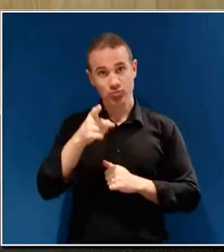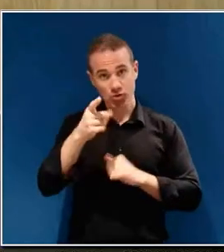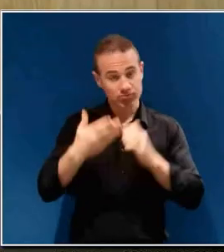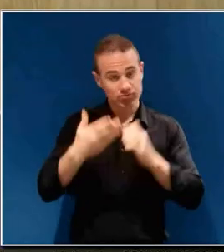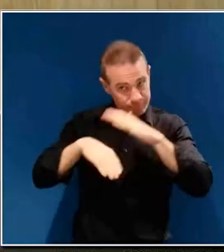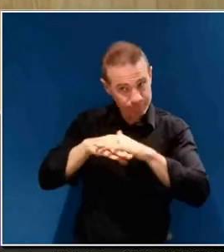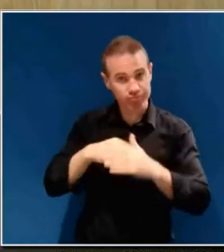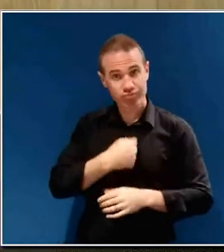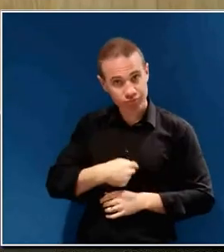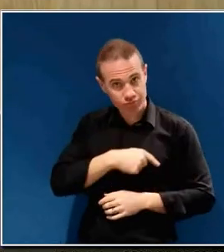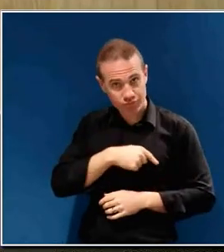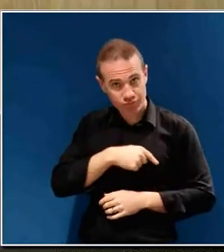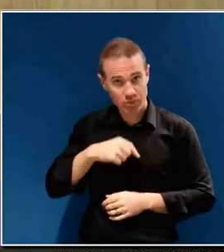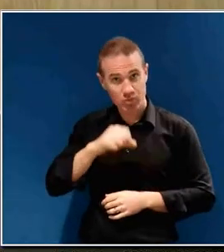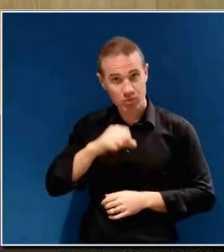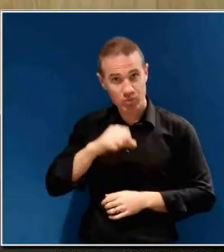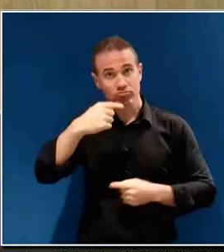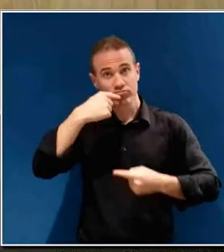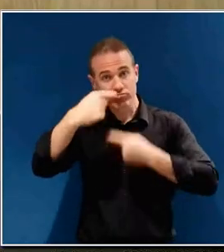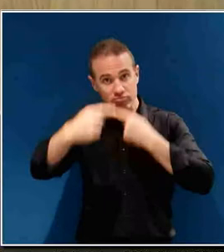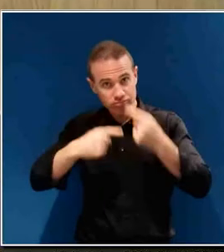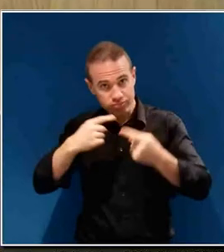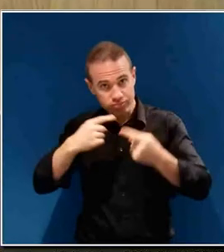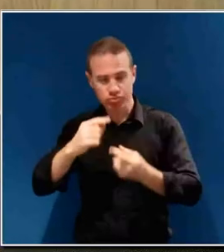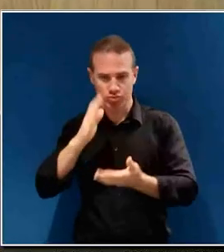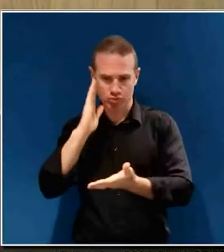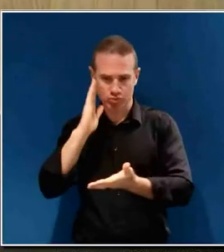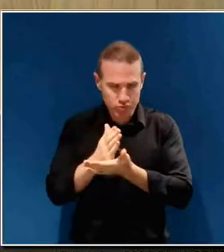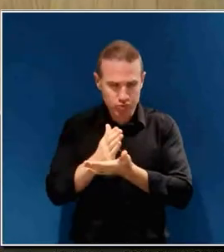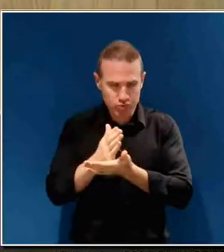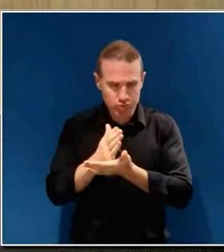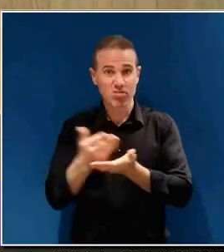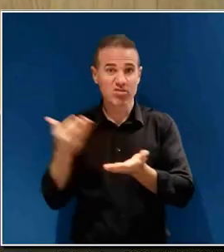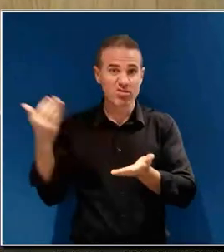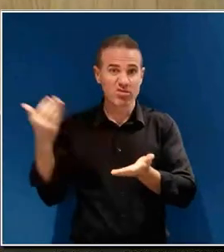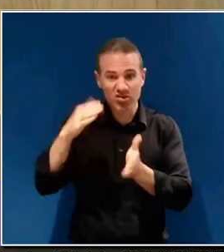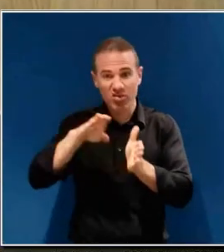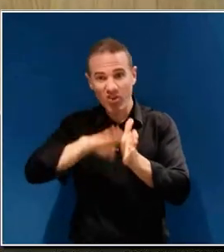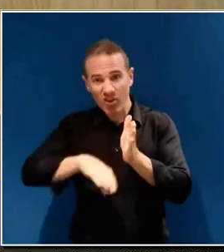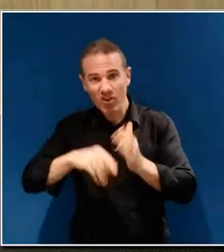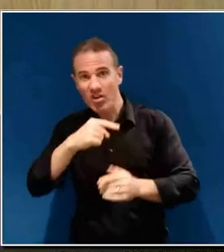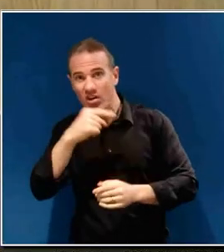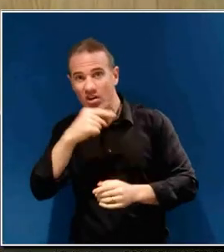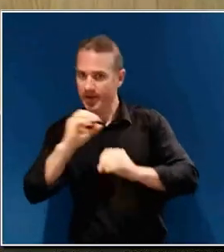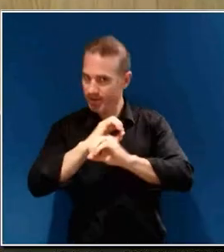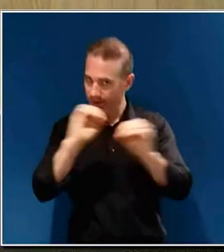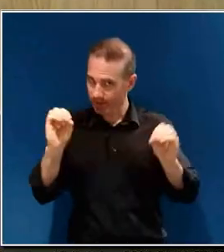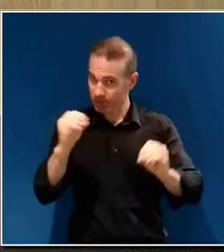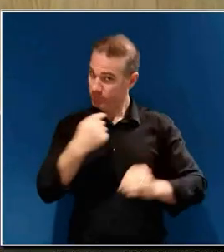shall be the truth, the whole truth and nothing but the truth? Yes. Thank you, Ms Howlett.